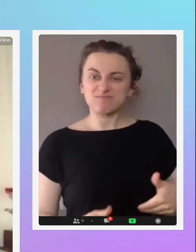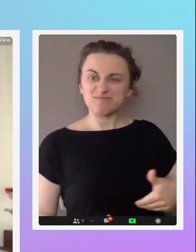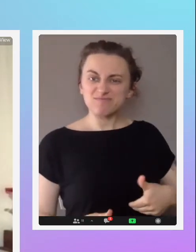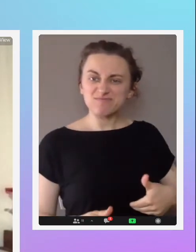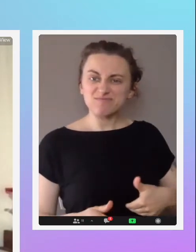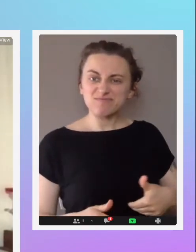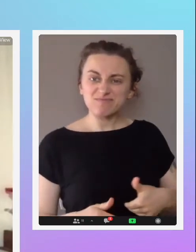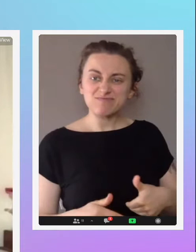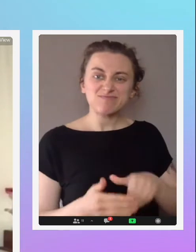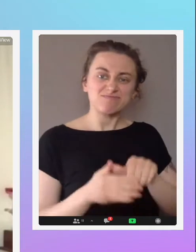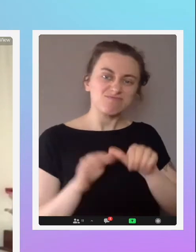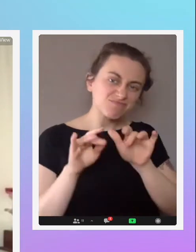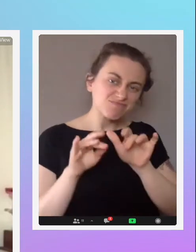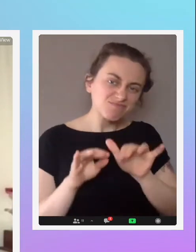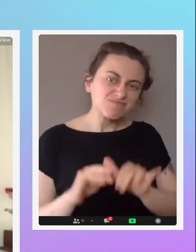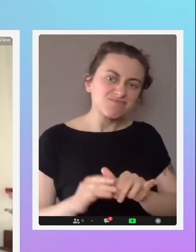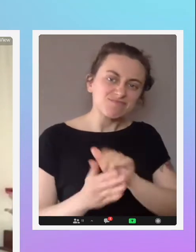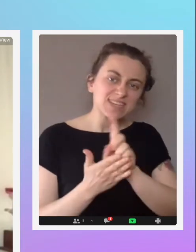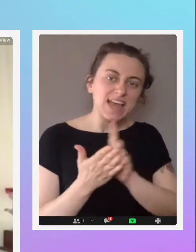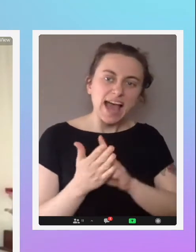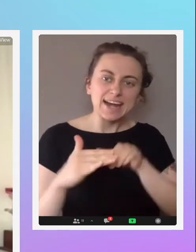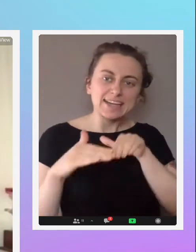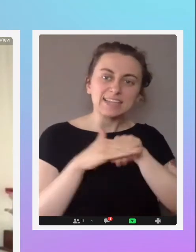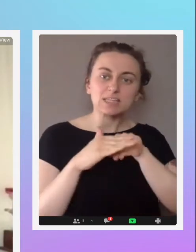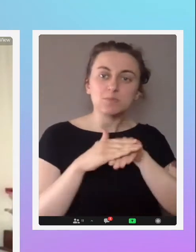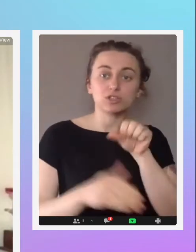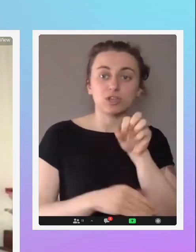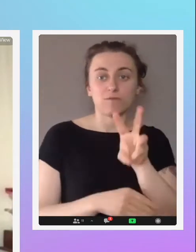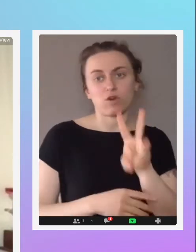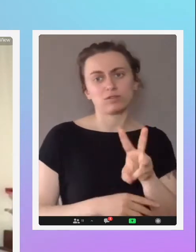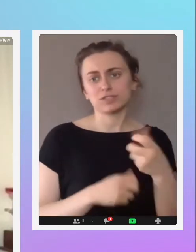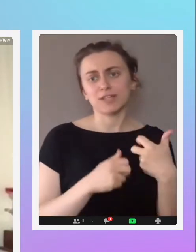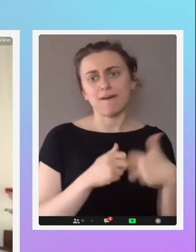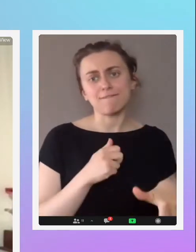The implication of that from my point of view is that people